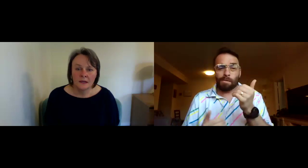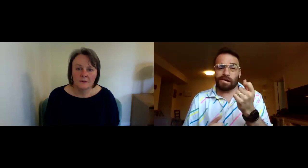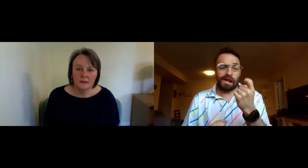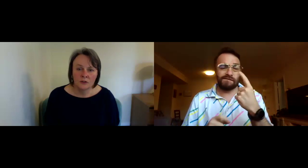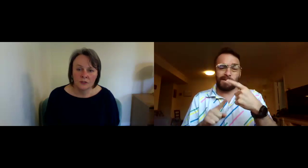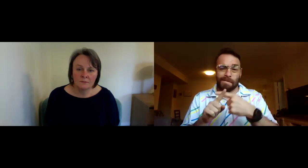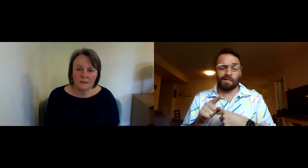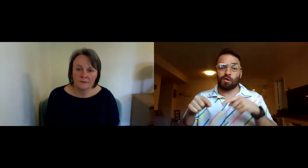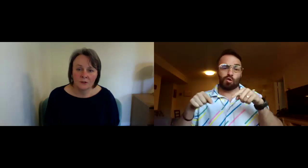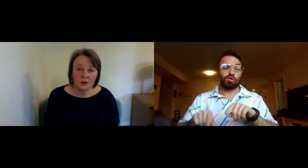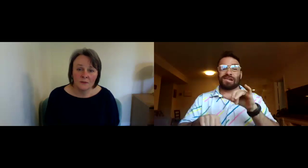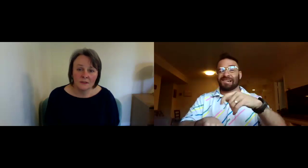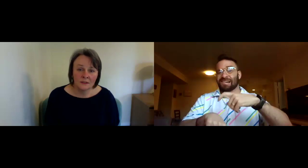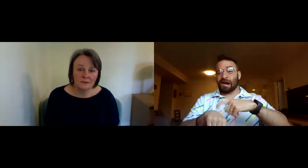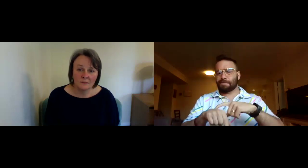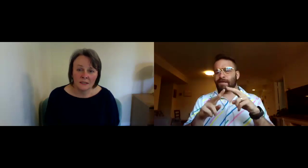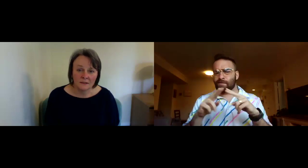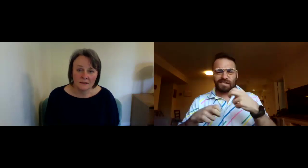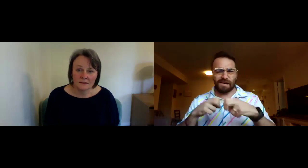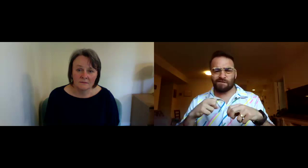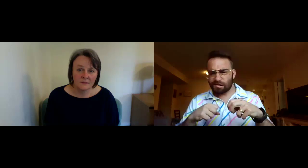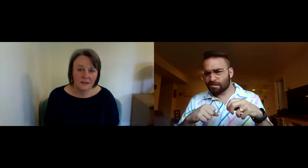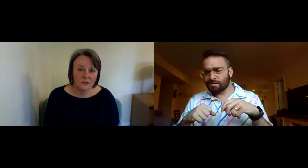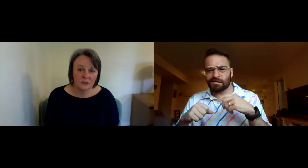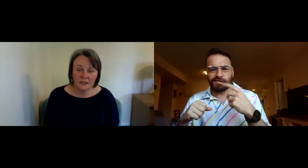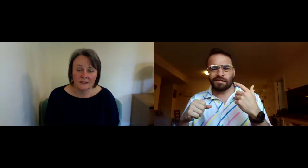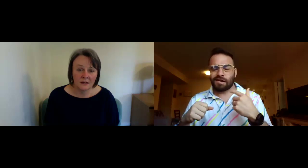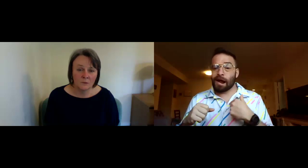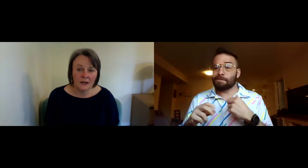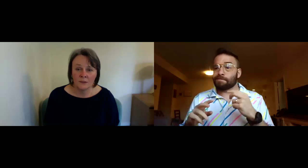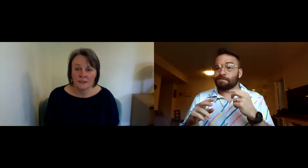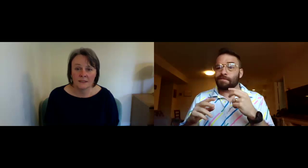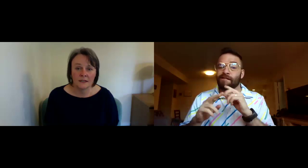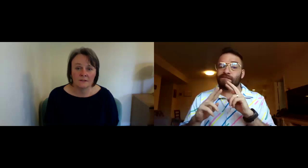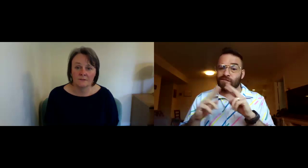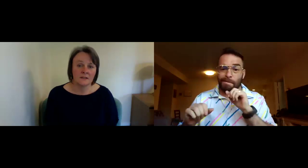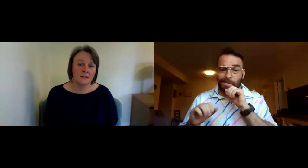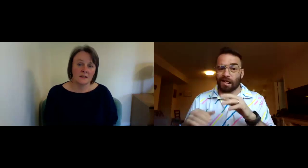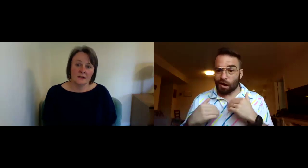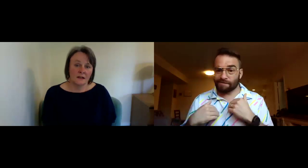I was on treatment for almost 11 months and during that time, wow, was it tough!